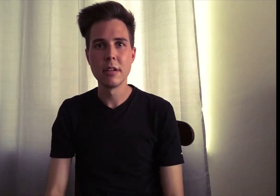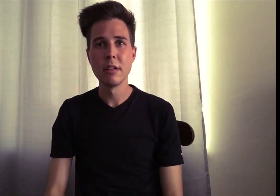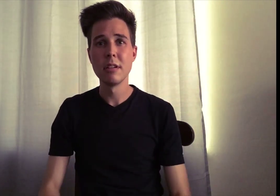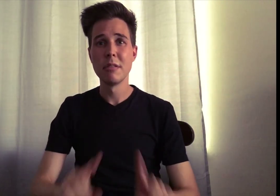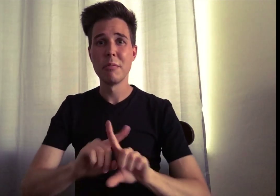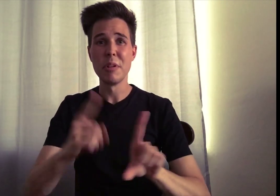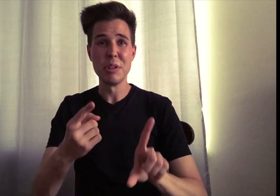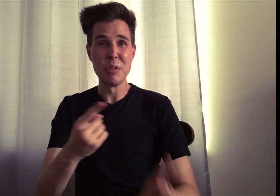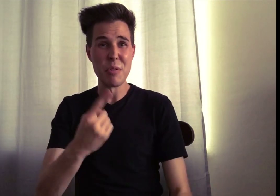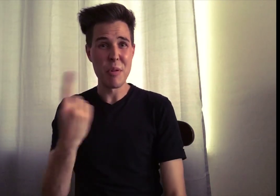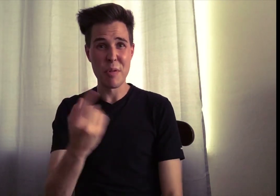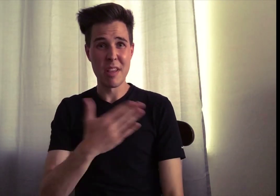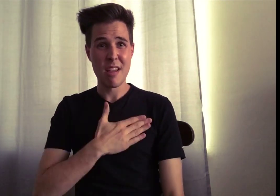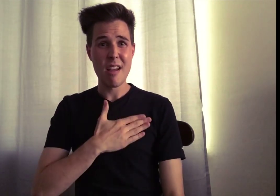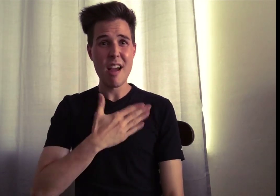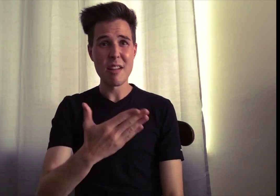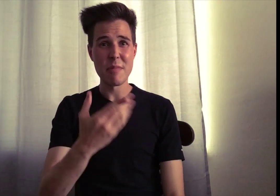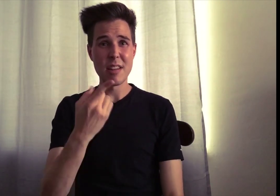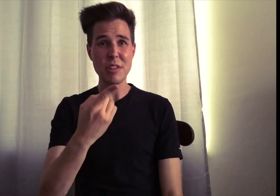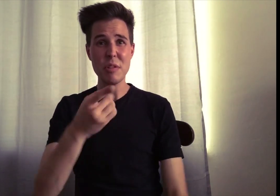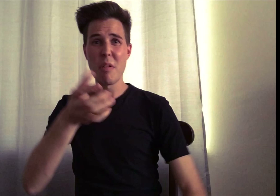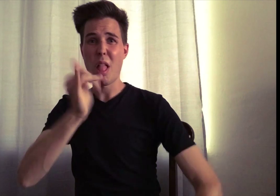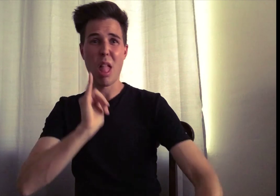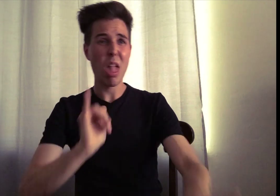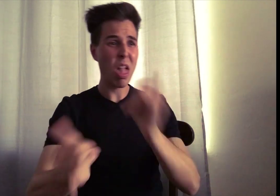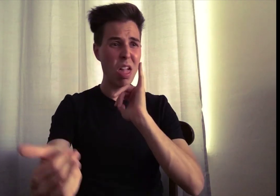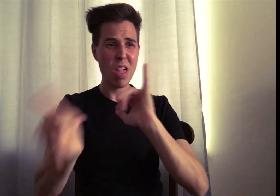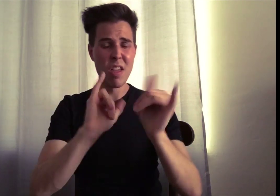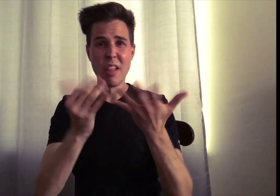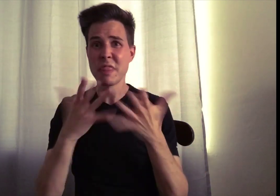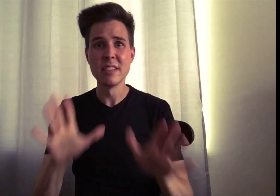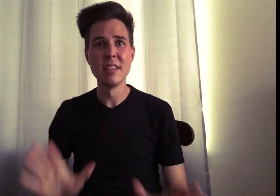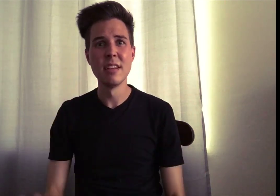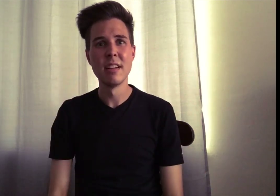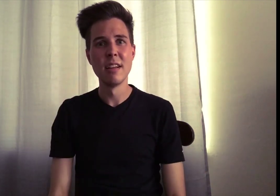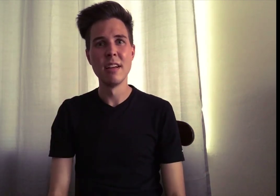[but] all you can admit to is consuming alcohol.